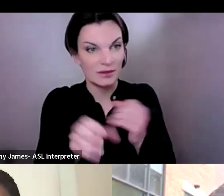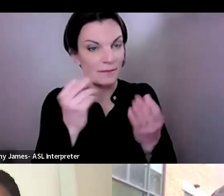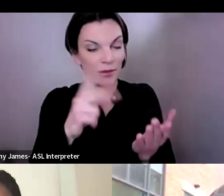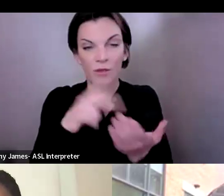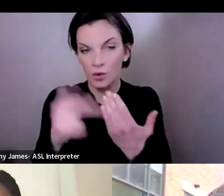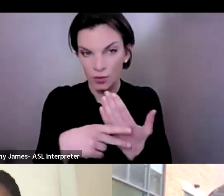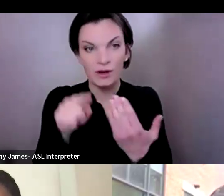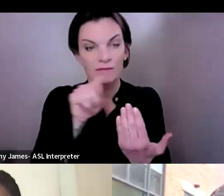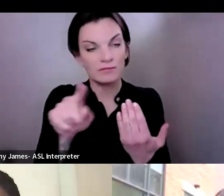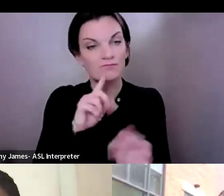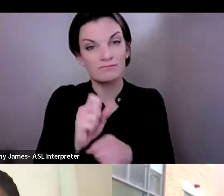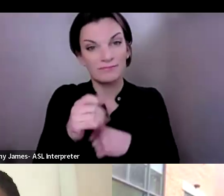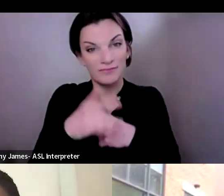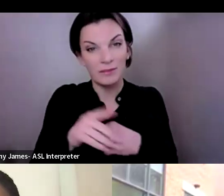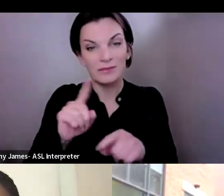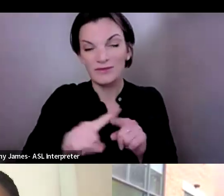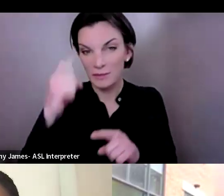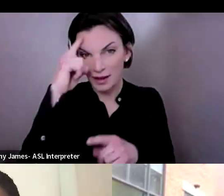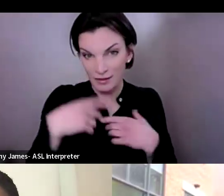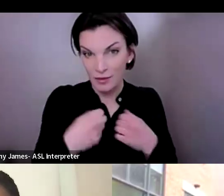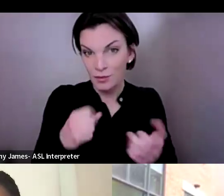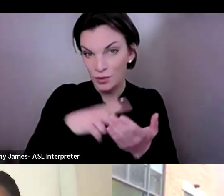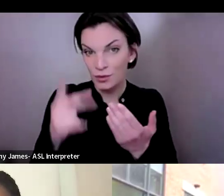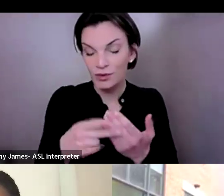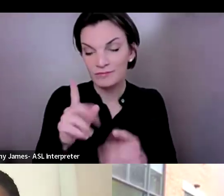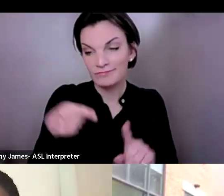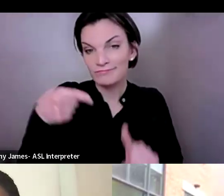that are available, many mental health programs, you know, particularly if you're looking at mental